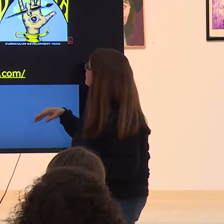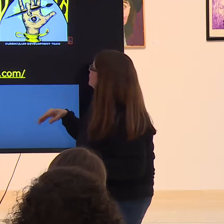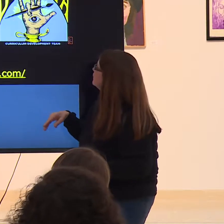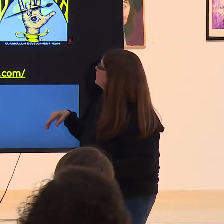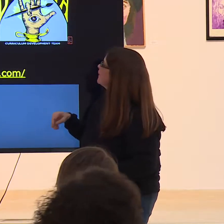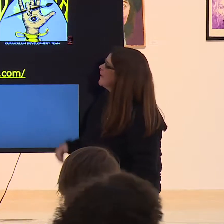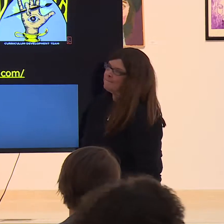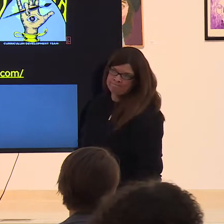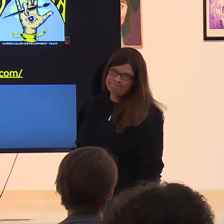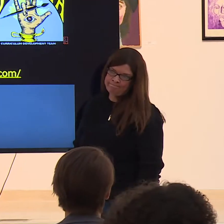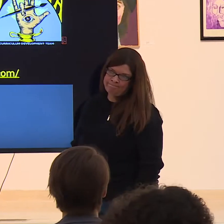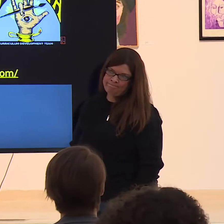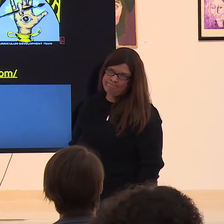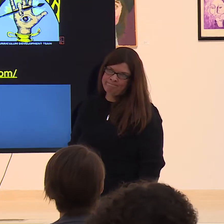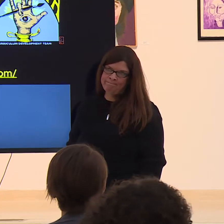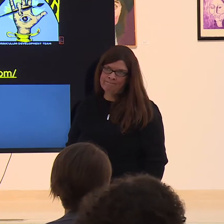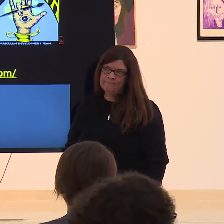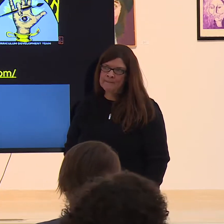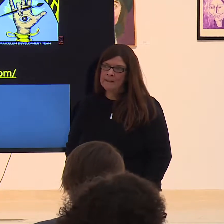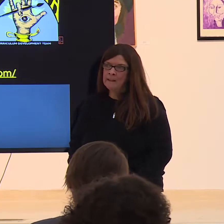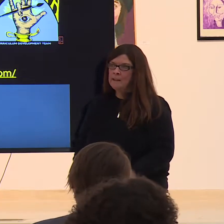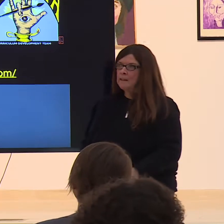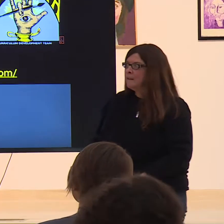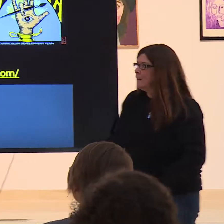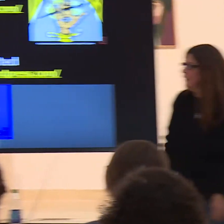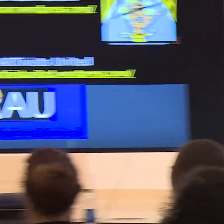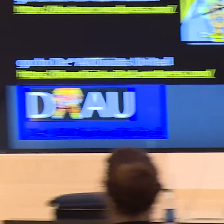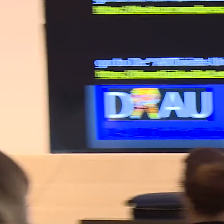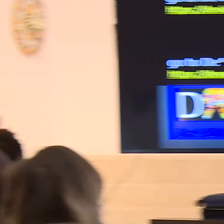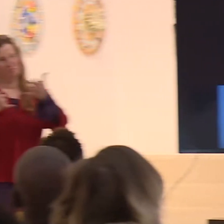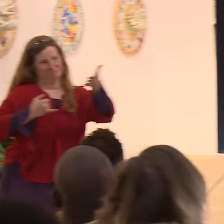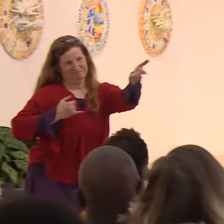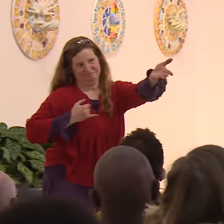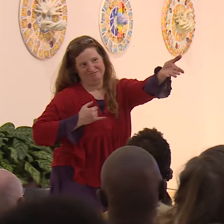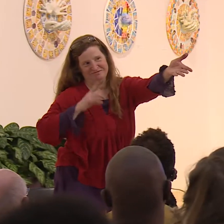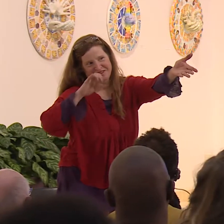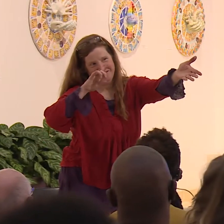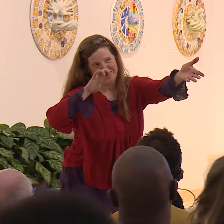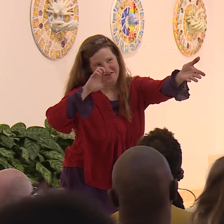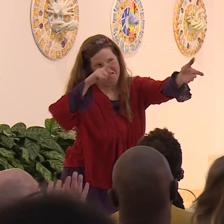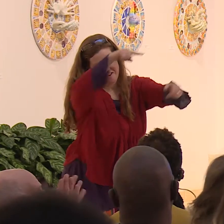that curriculum and the idea of education. Audience member: Wow, that's great.